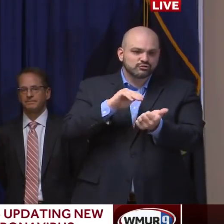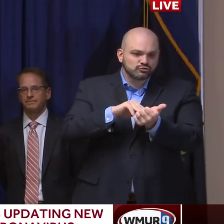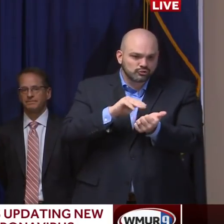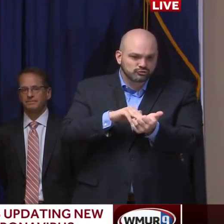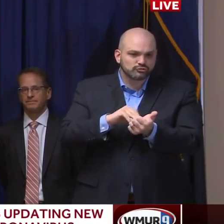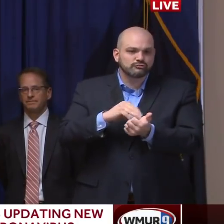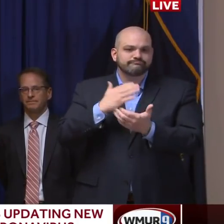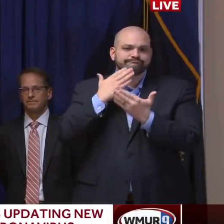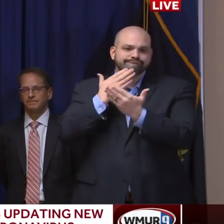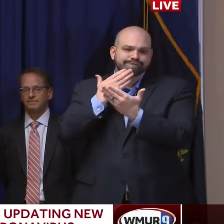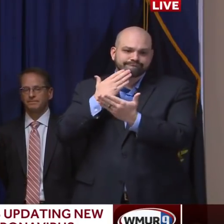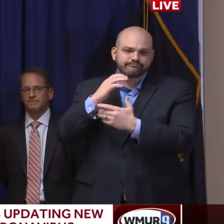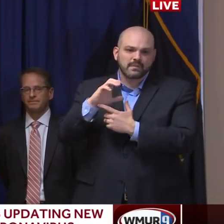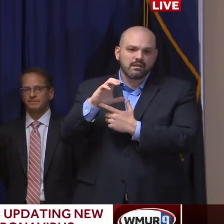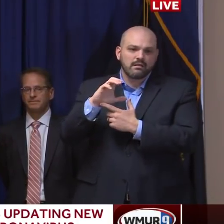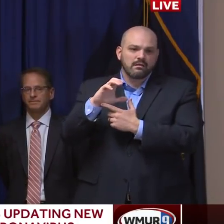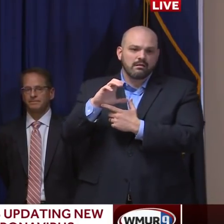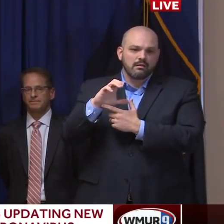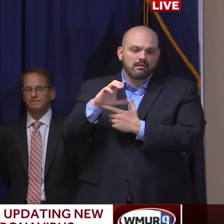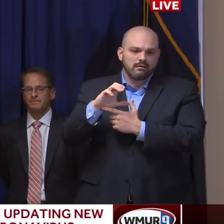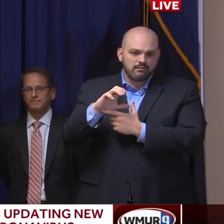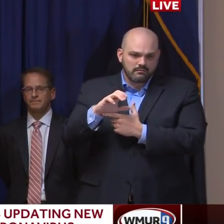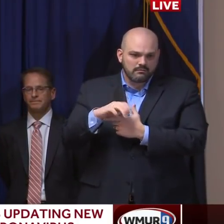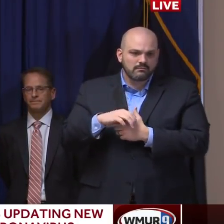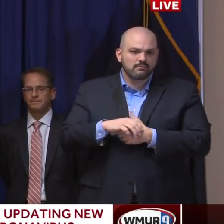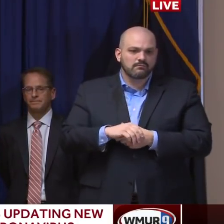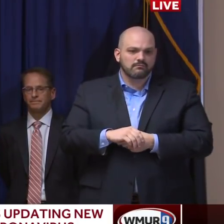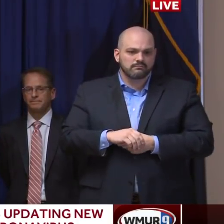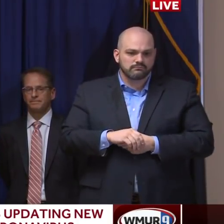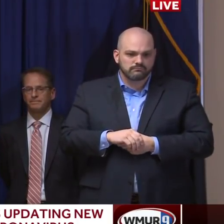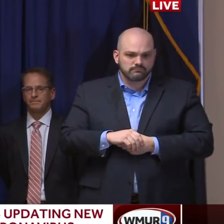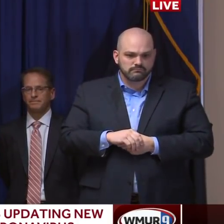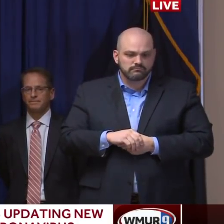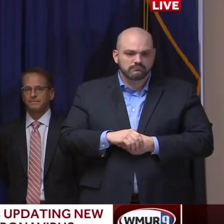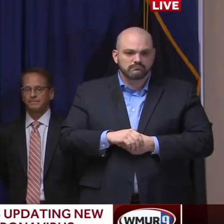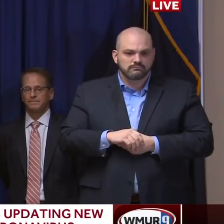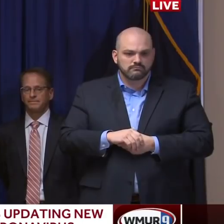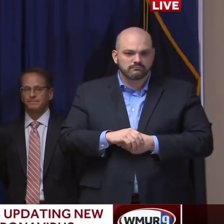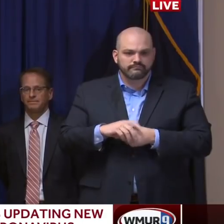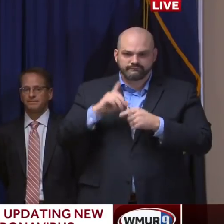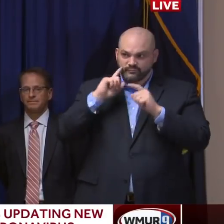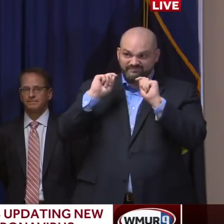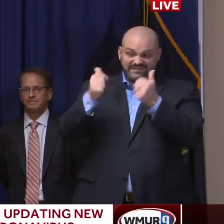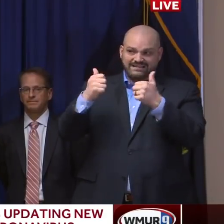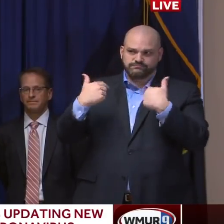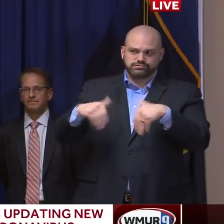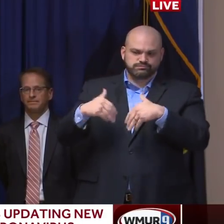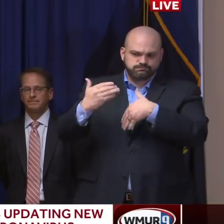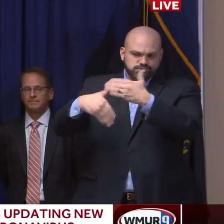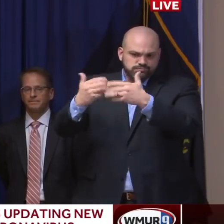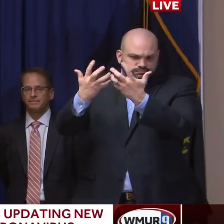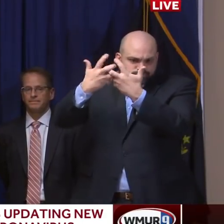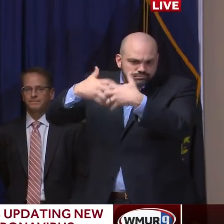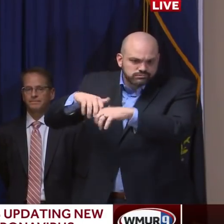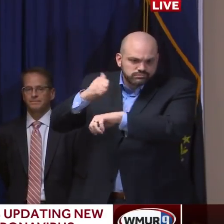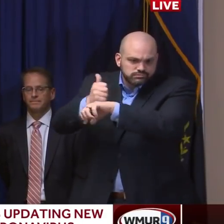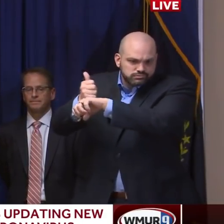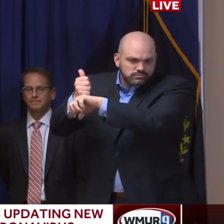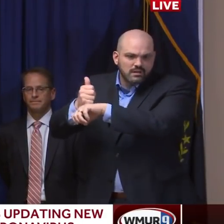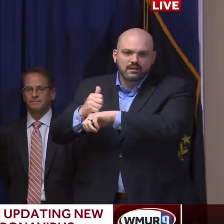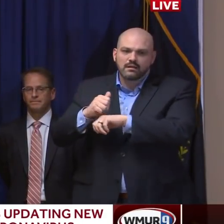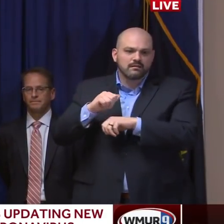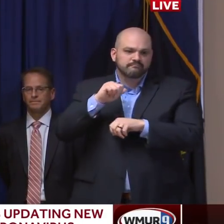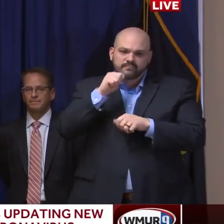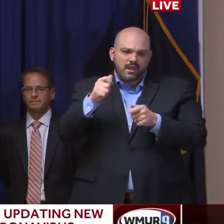EVERYONE I THINK APPRECIATES NOT JUST HOSPITALS BUT PROVIDERS AS WELL THAT THE OTHER PRIVATE LABS OUT THERE HAVE A VERY QUICK TURNAROUND TIME.